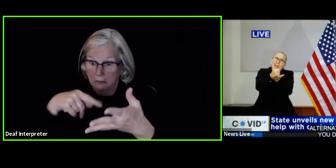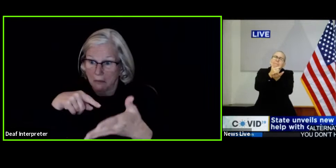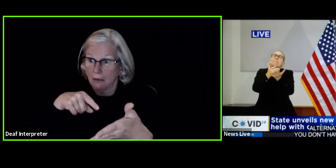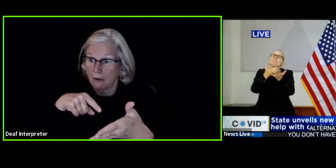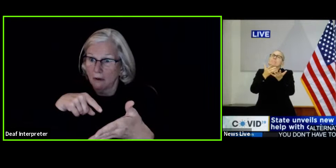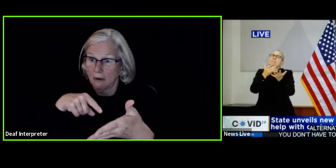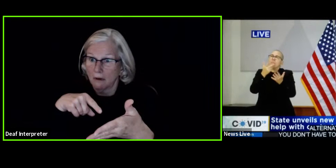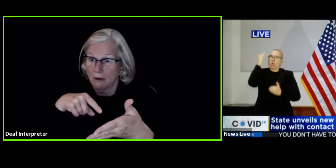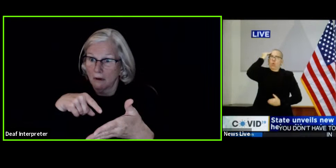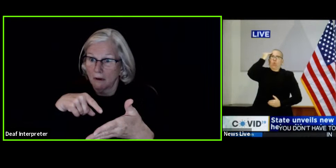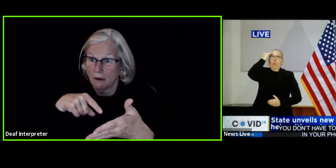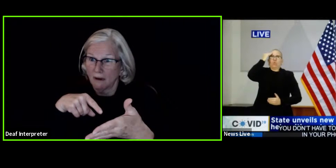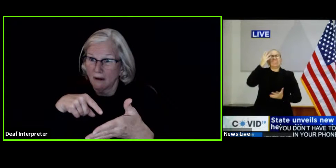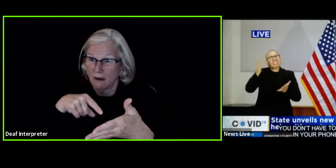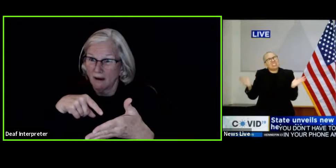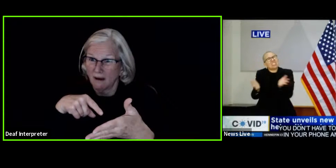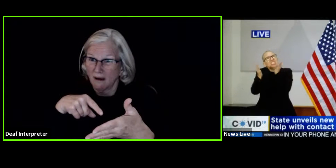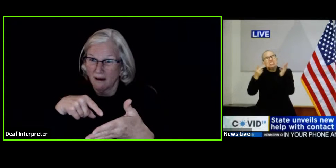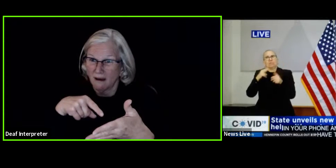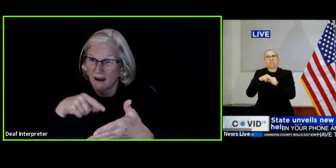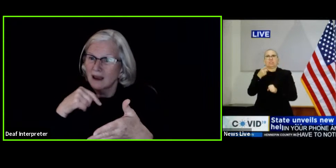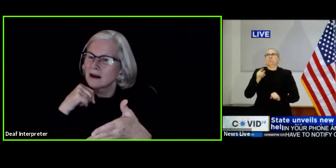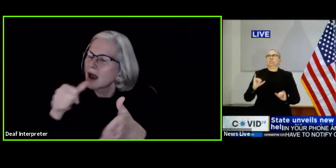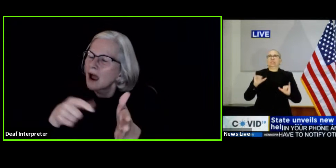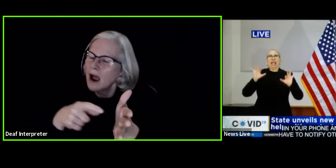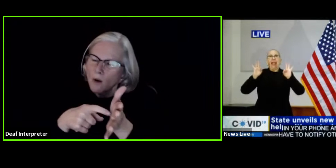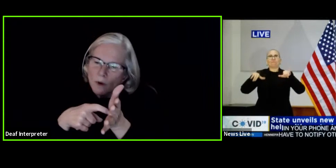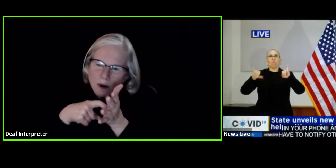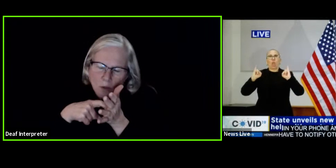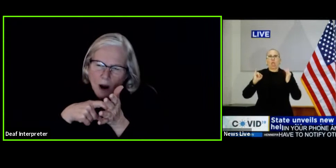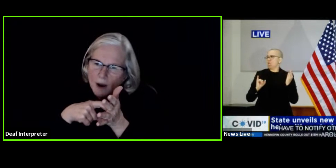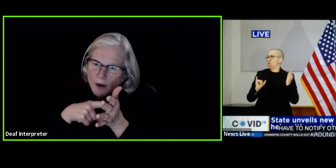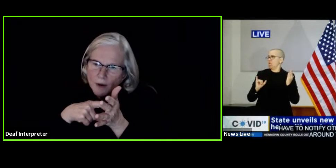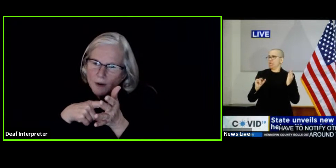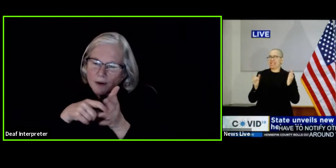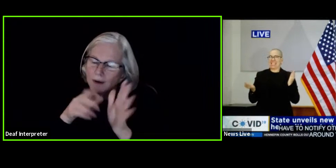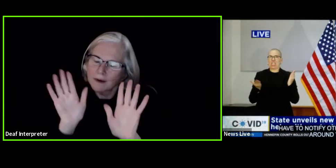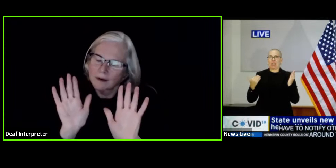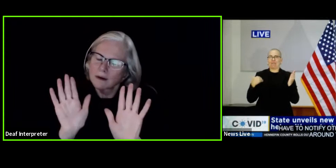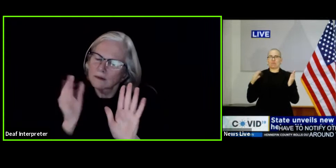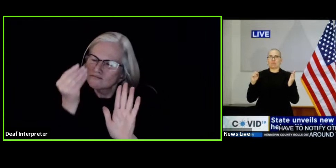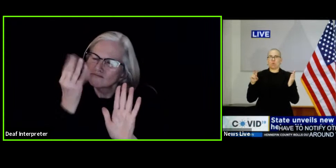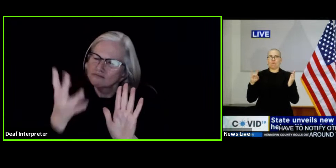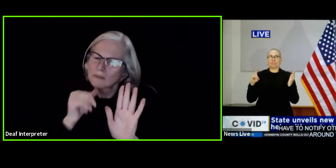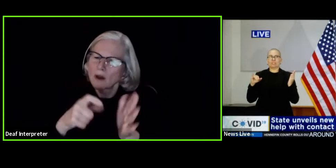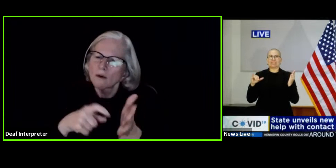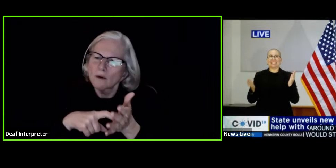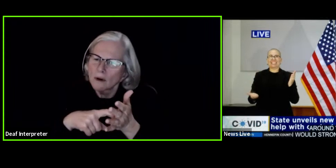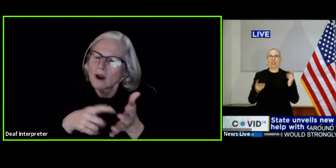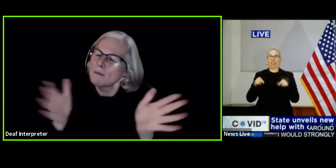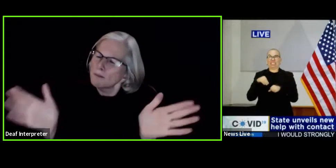PEOPLE DESERVE TO KNOW IF THEY'VE BEEN EXPOSED TO COVID-19. AND THEN THEY HAVE A RESPONSIBILITY TO MAKE